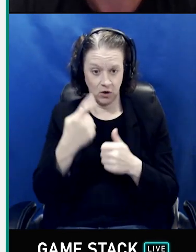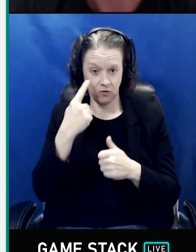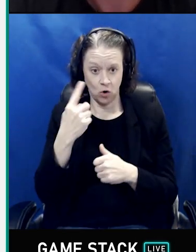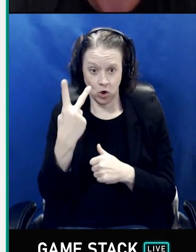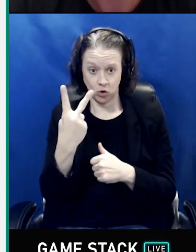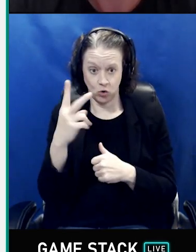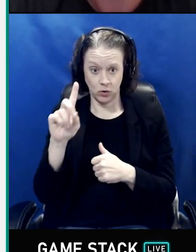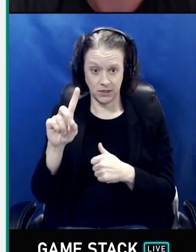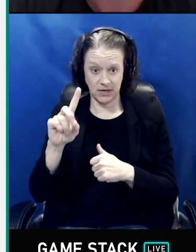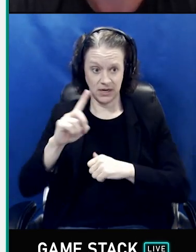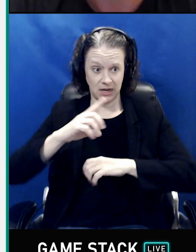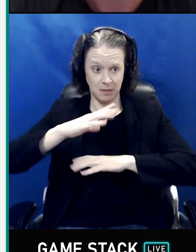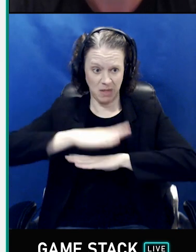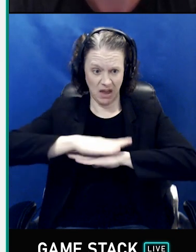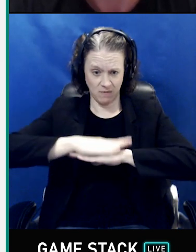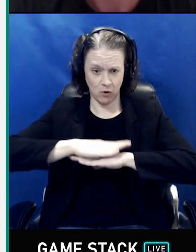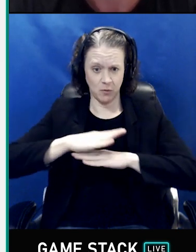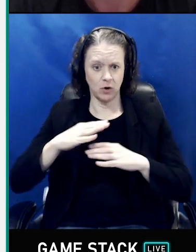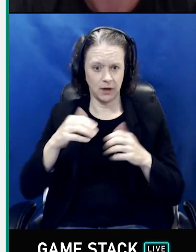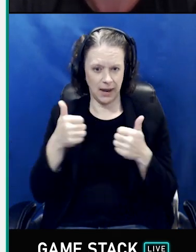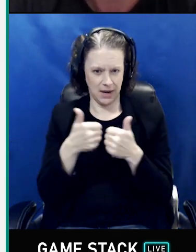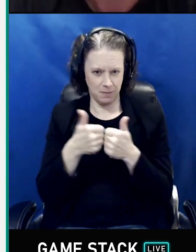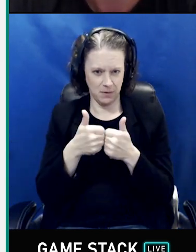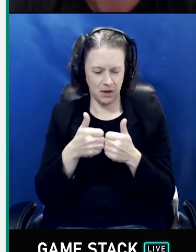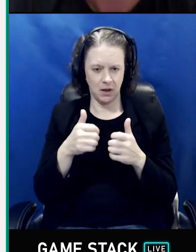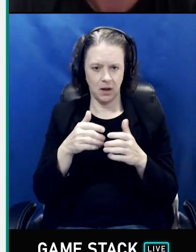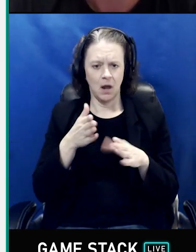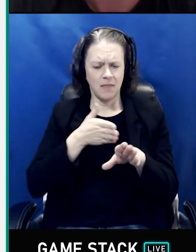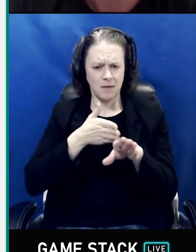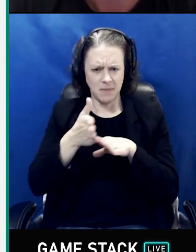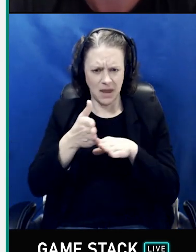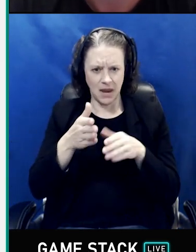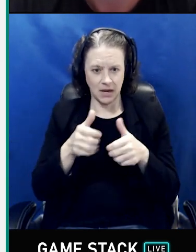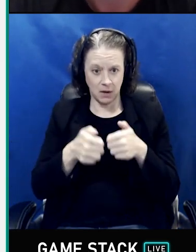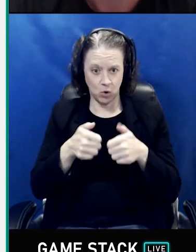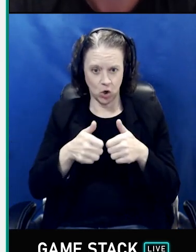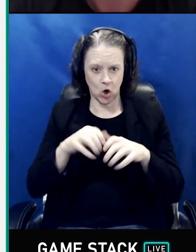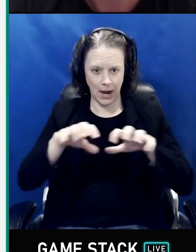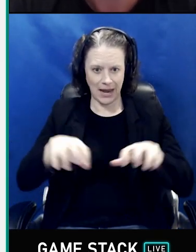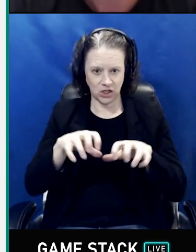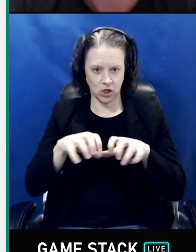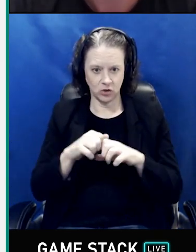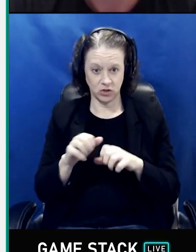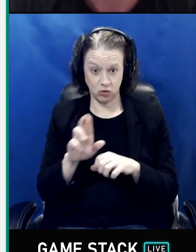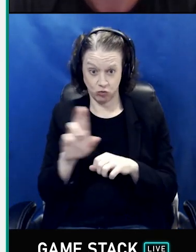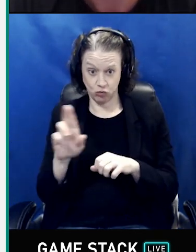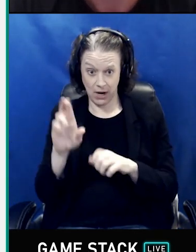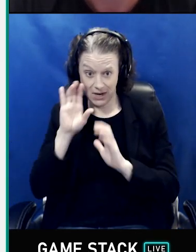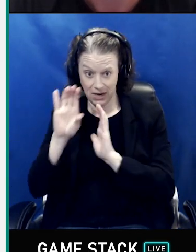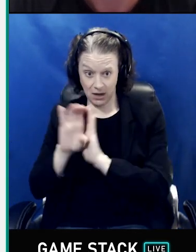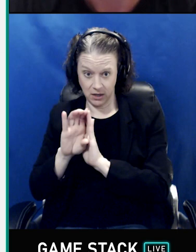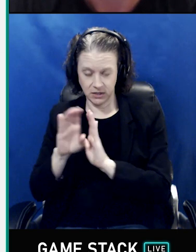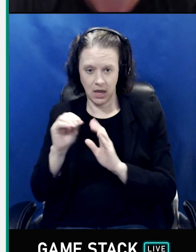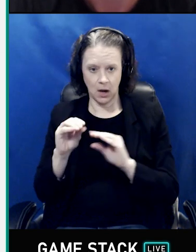the main inputs would be actions, represented by the icons on the right, as well as movement, represented by the